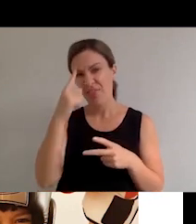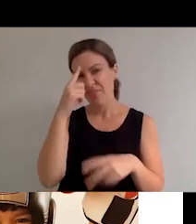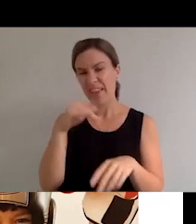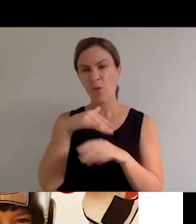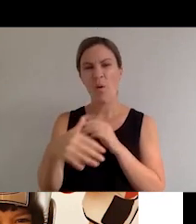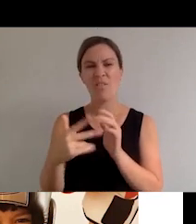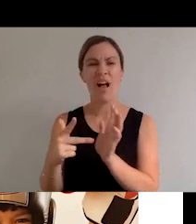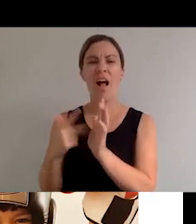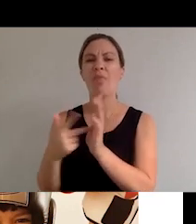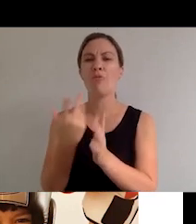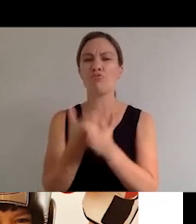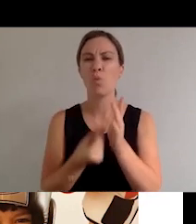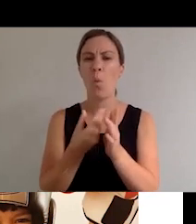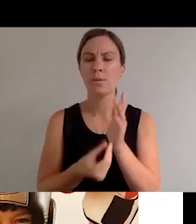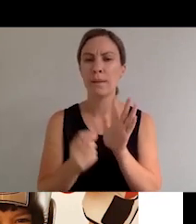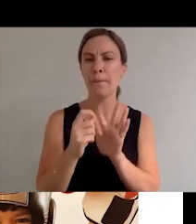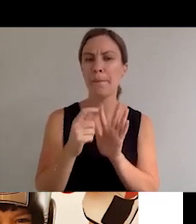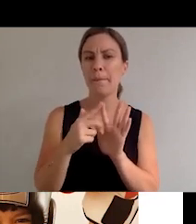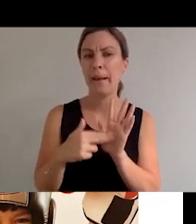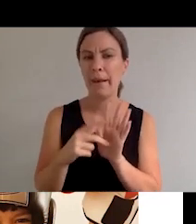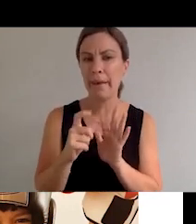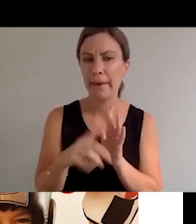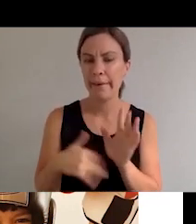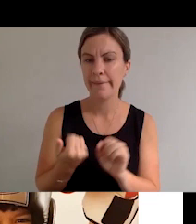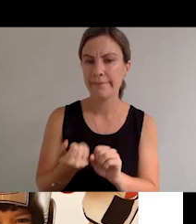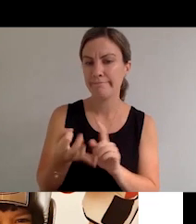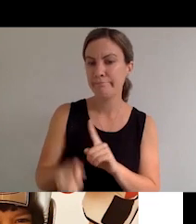instance, was there a friend that said, "Hey, I will give you that $50